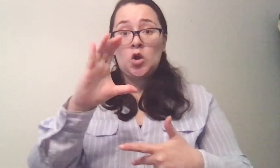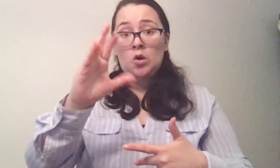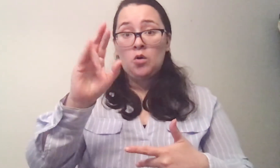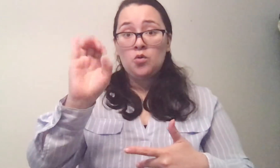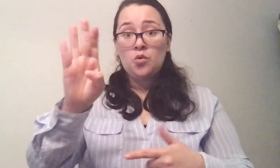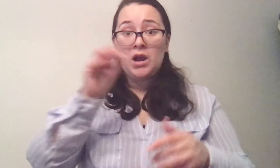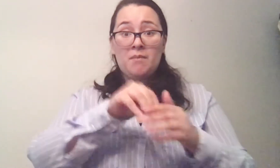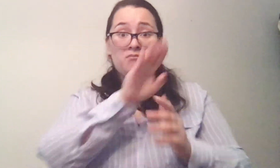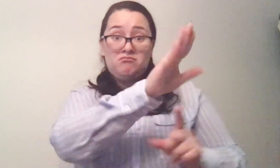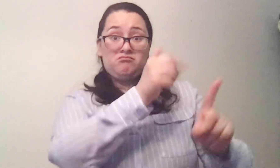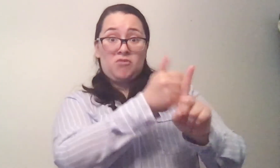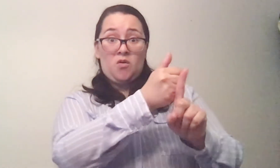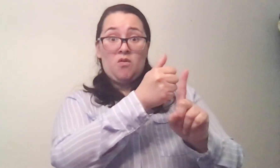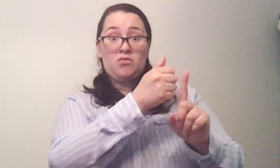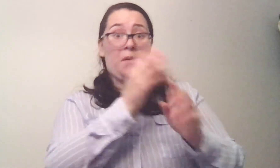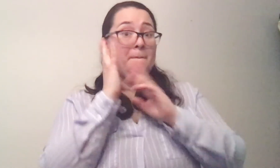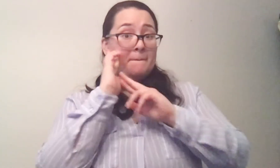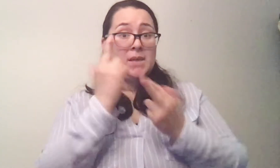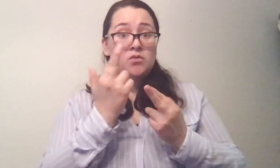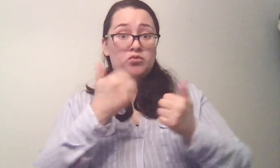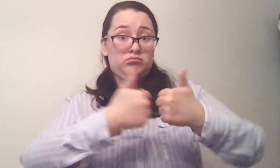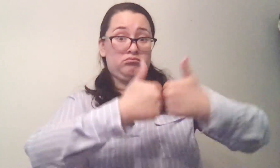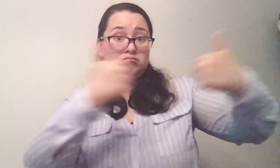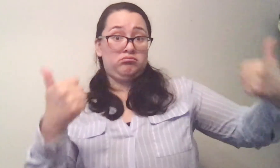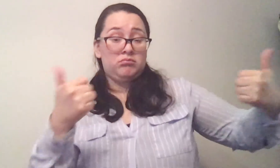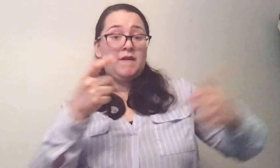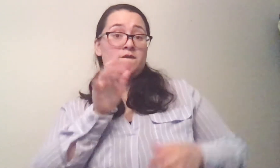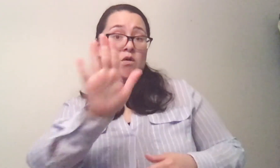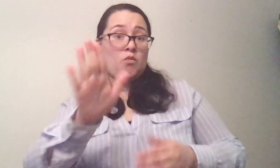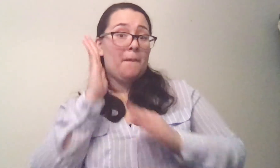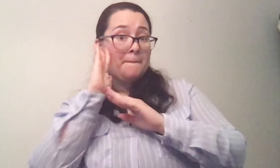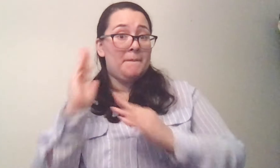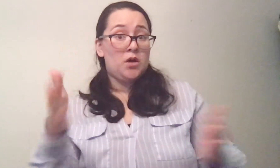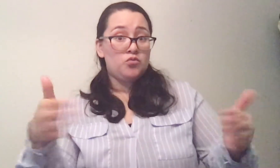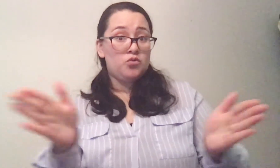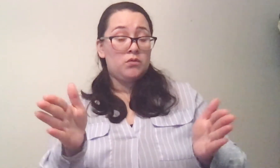A crib in their own bedroom, separate from your bedroom.